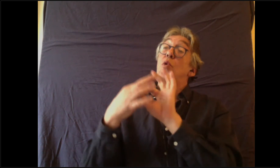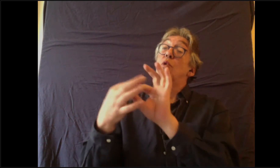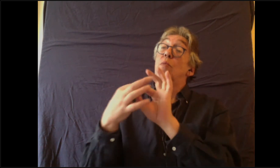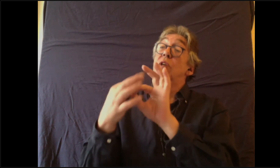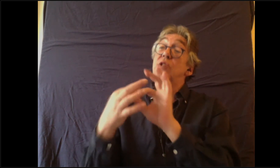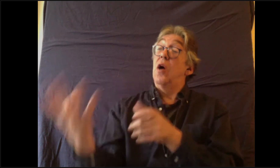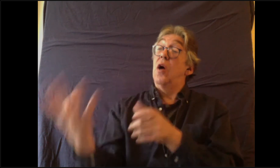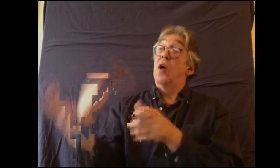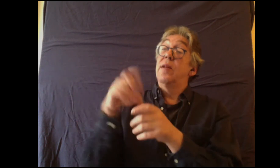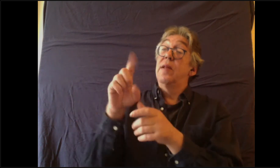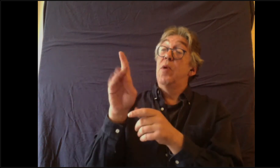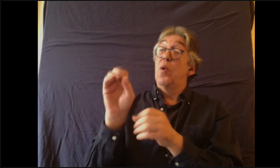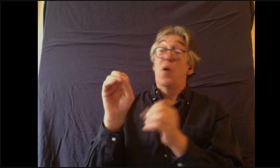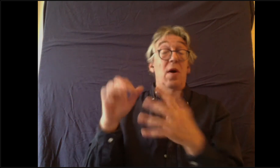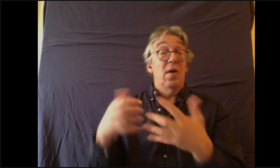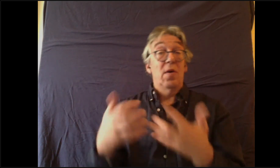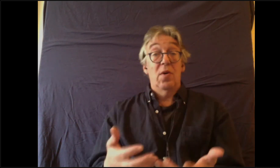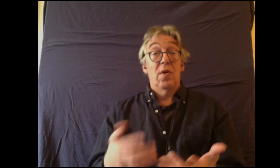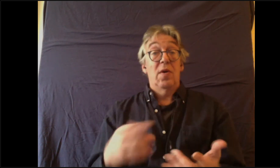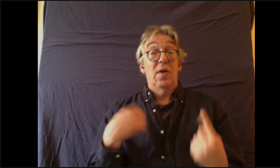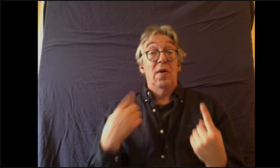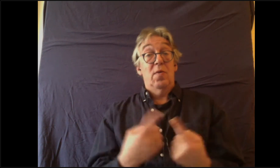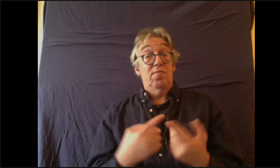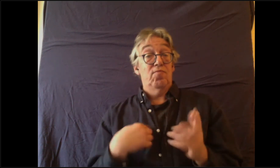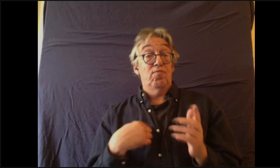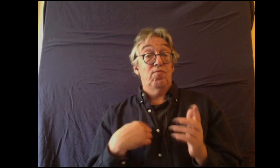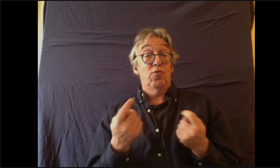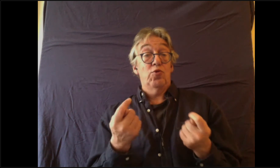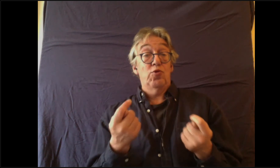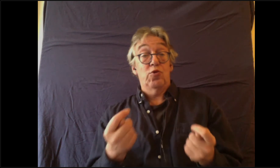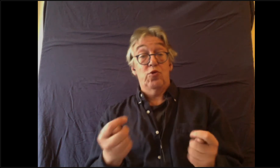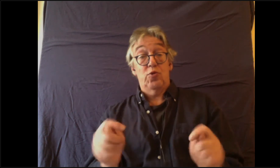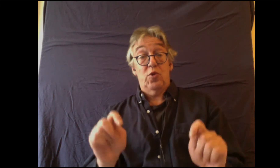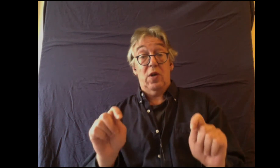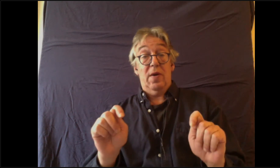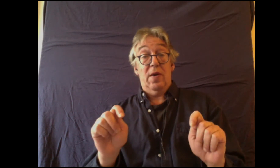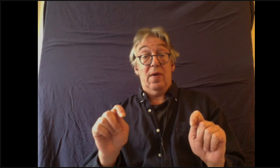when we want to have this included in the next EU disability strategy